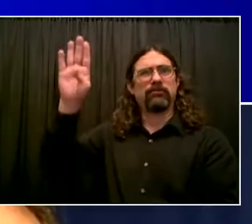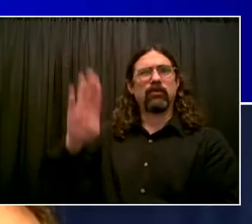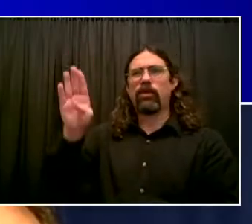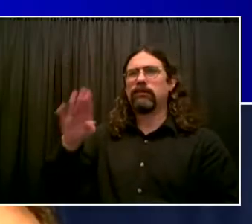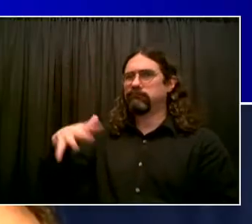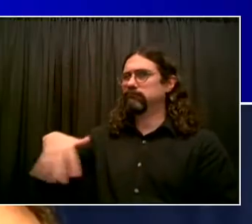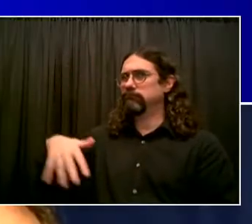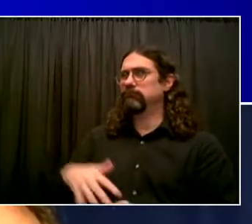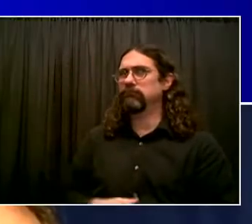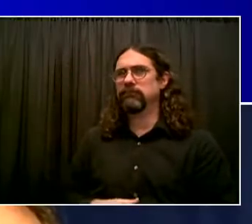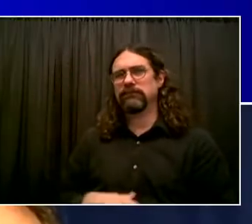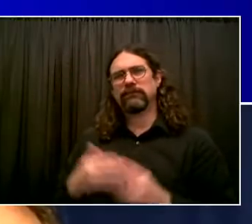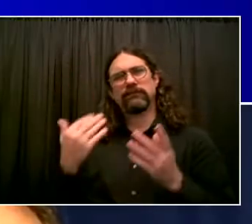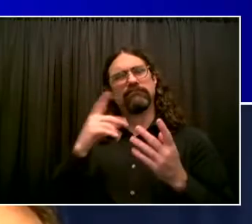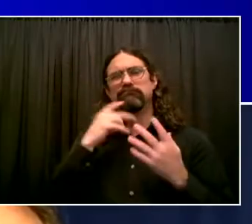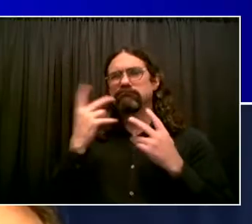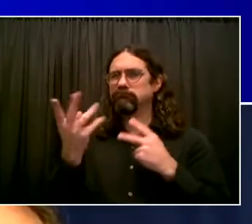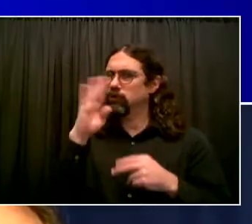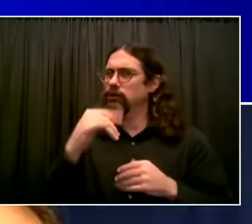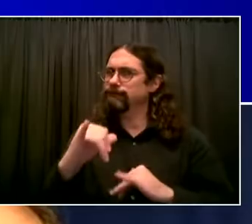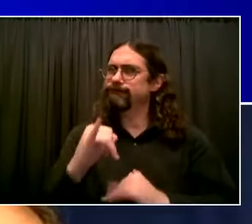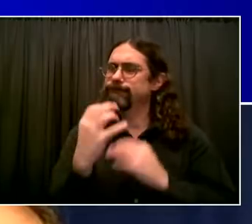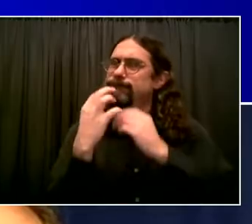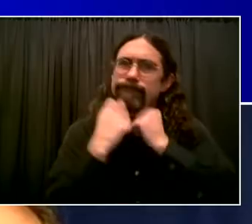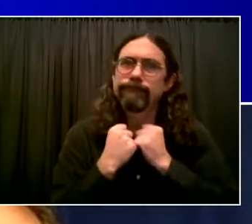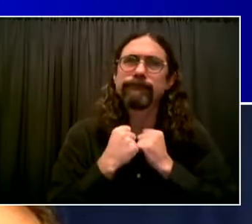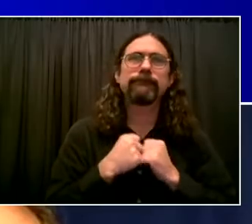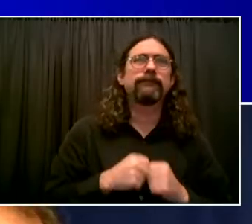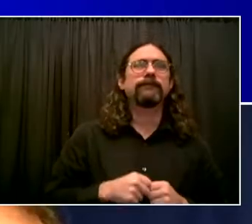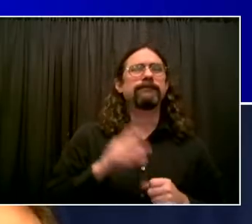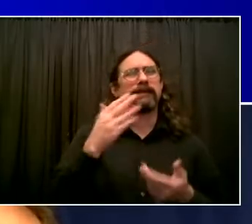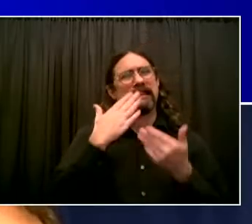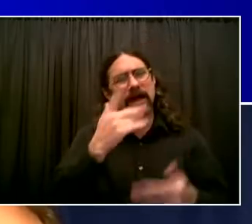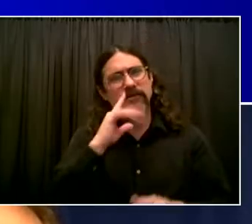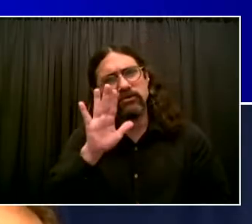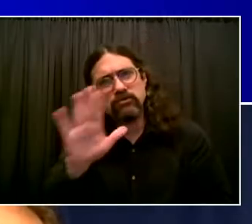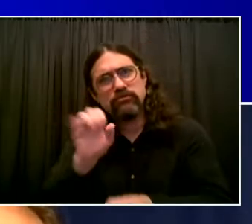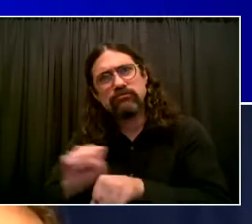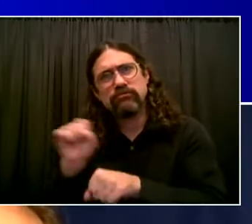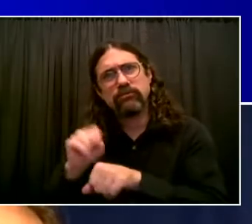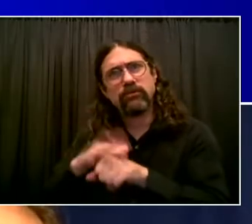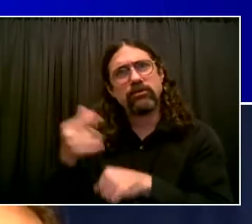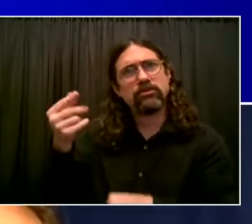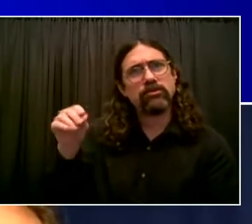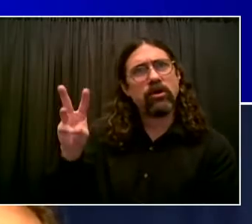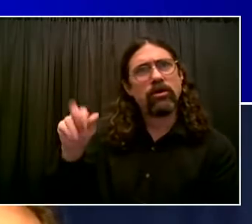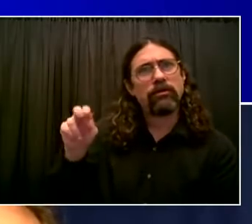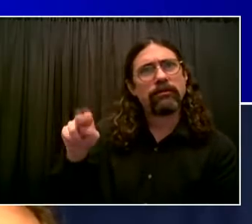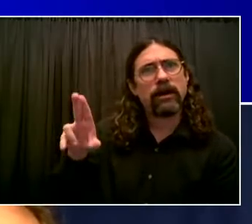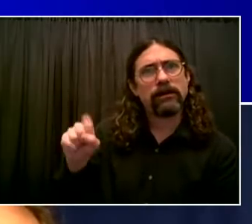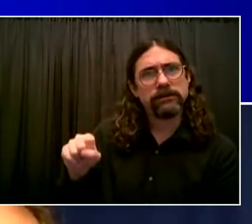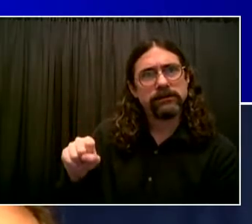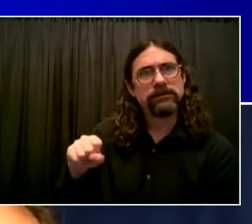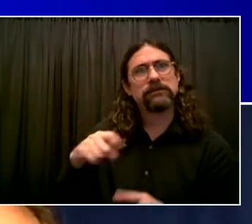WANT TO TELL YOU THIS WAS WONDERFUL . I WANT TO THANK YOU FOR YOUR EXTRAORDINARY EFFORTS.